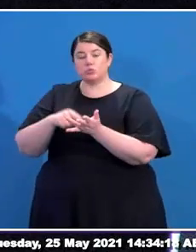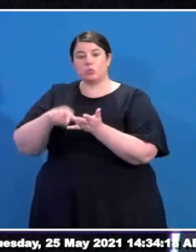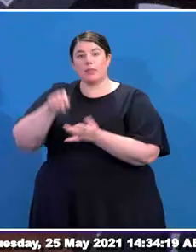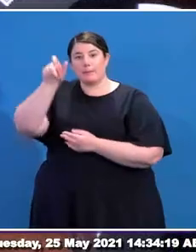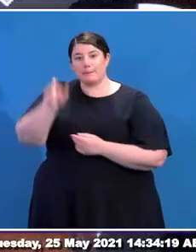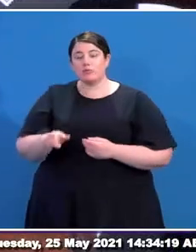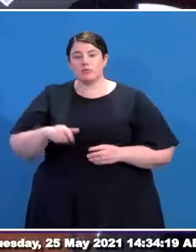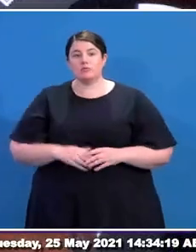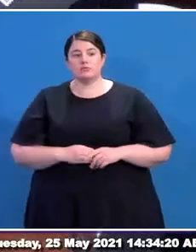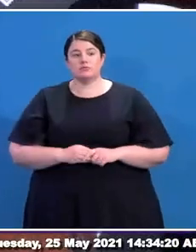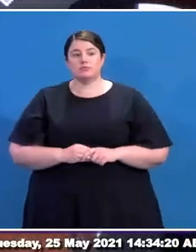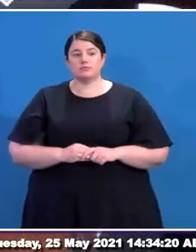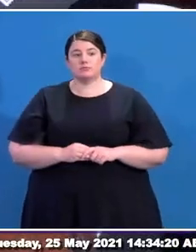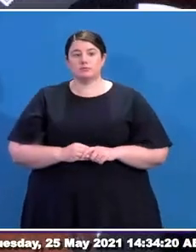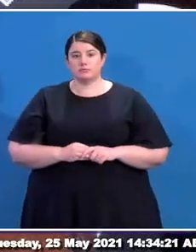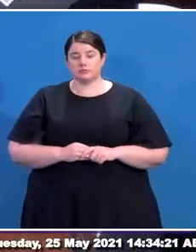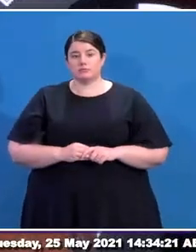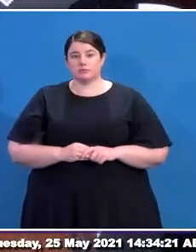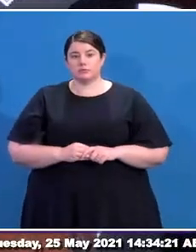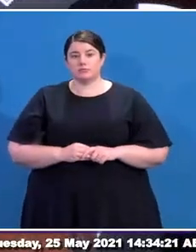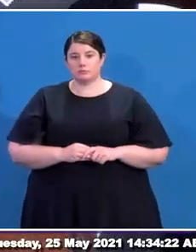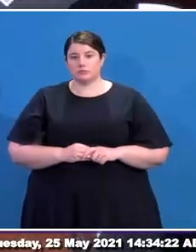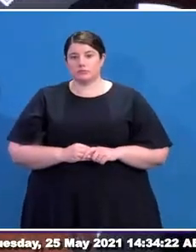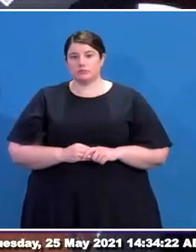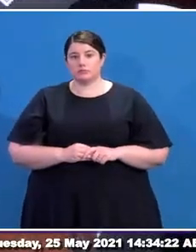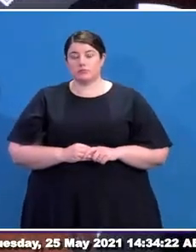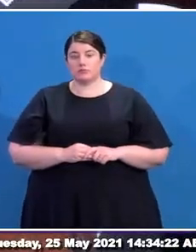In terms of what you are asked to do, you appreciate sometimes